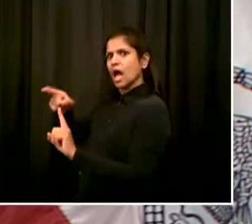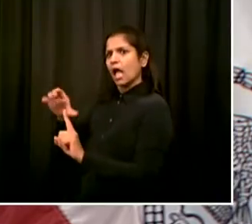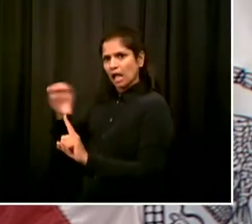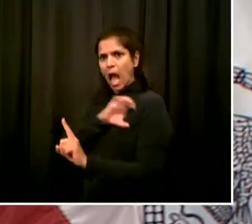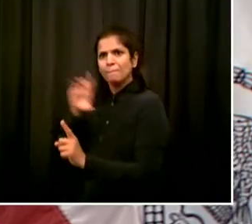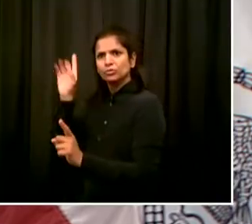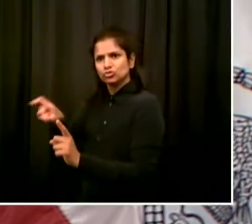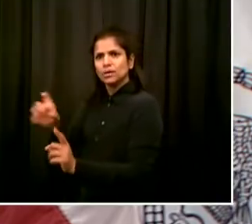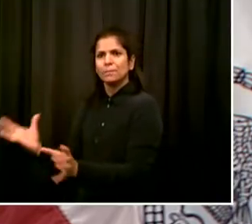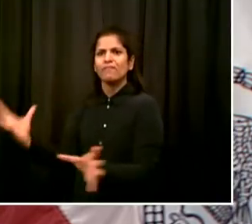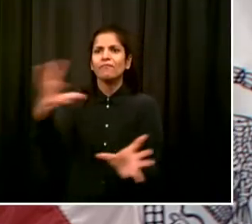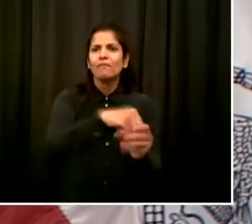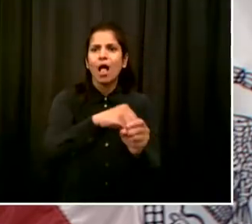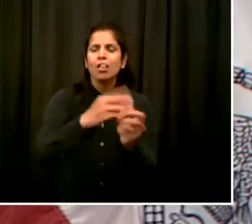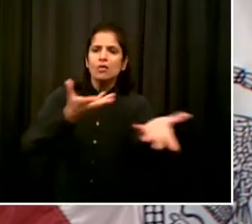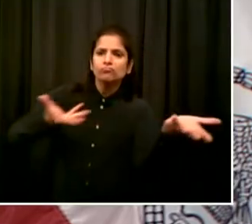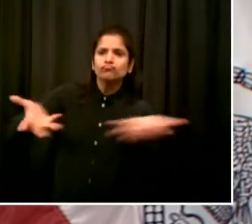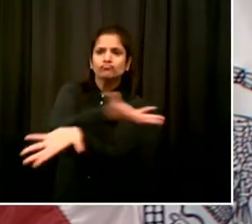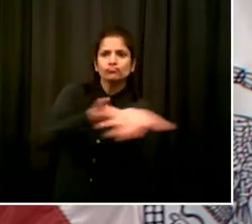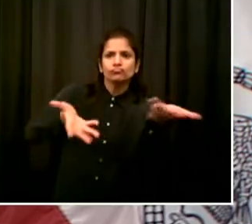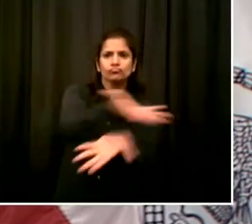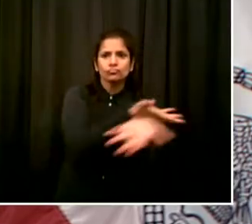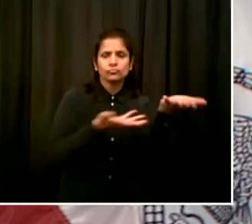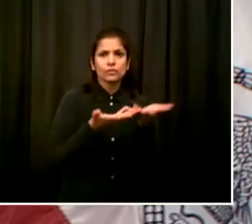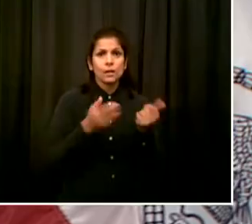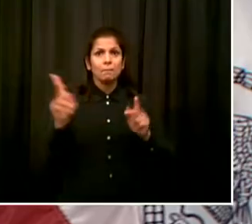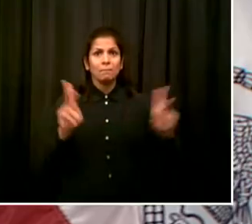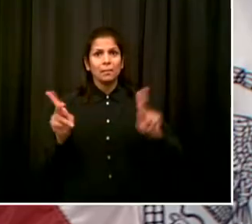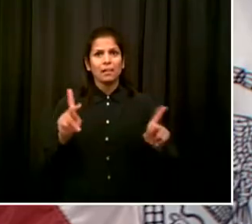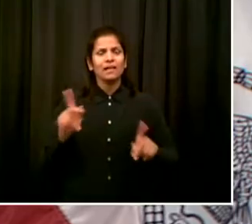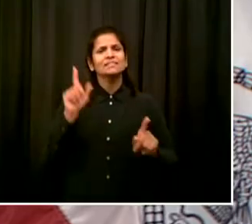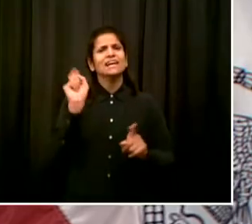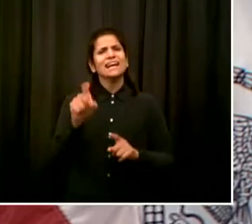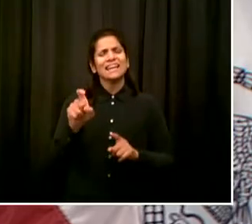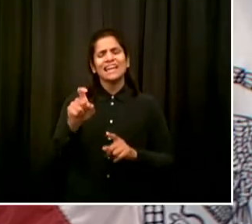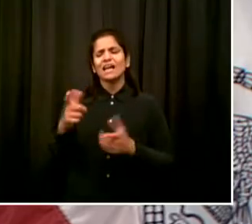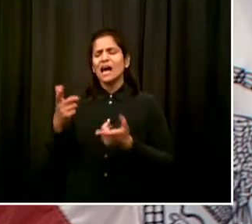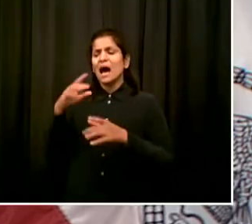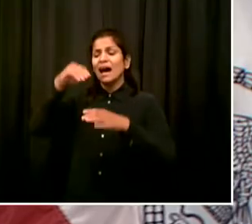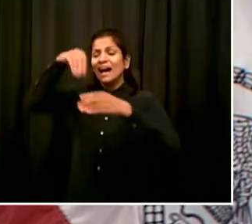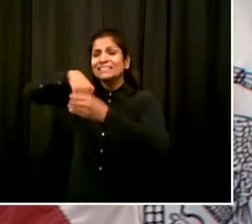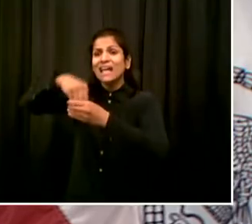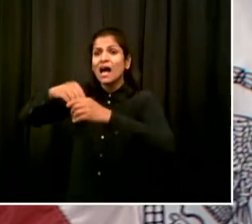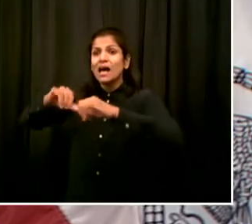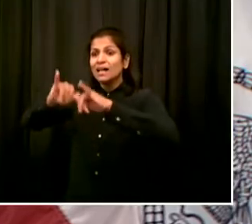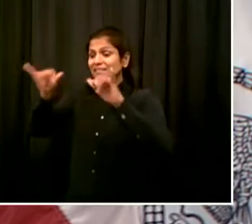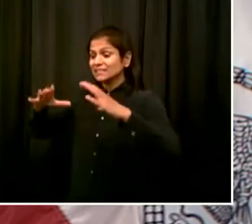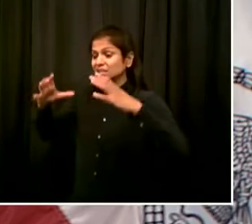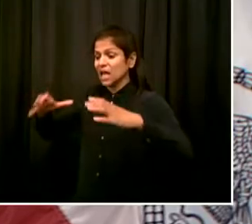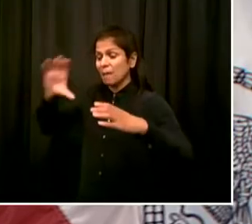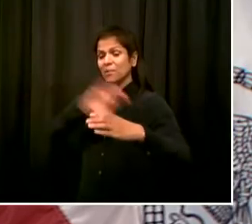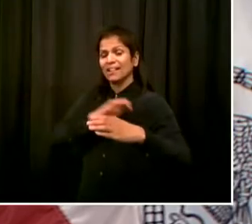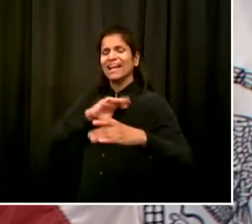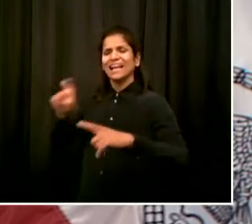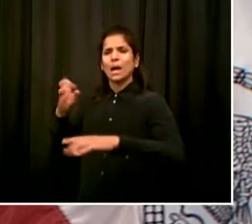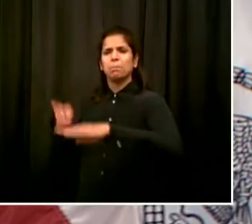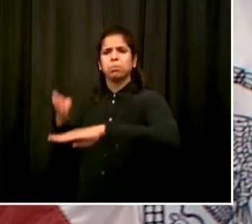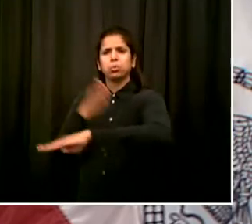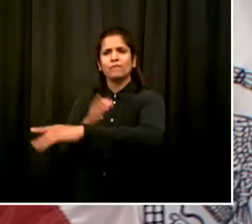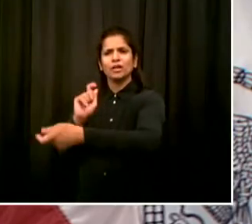SOME WAYS BUT LORD KNOWS THAT THEY WANT TO KNOW THAT WHEN THEY CALL THAT THE POLICE